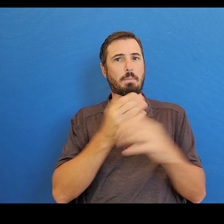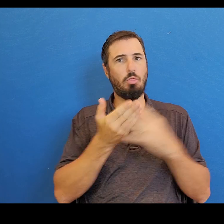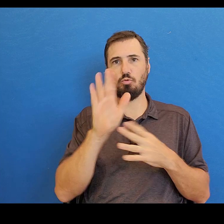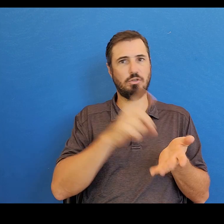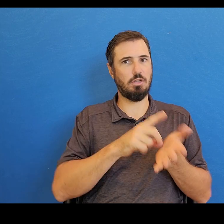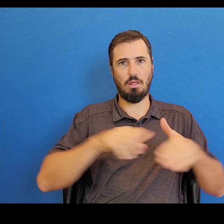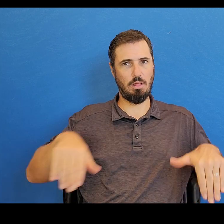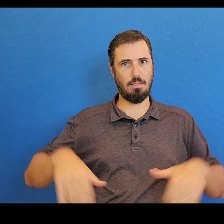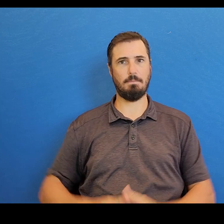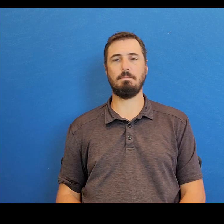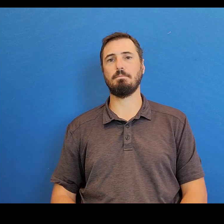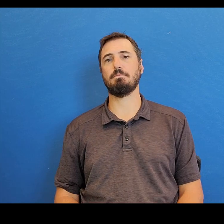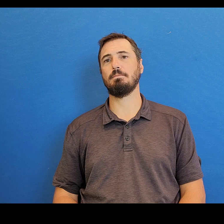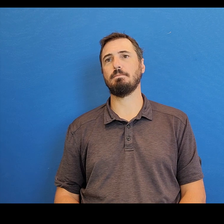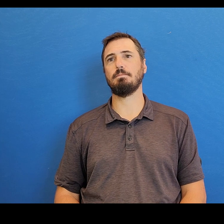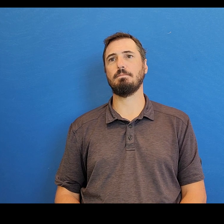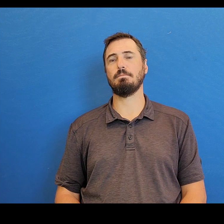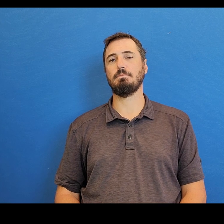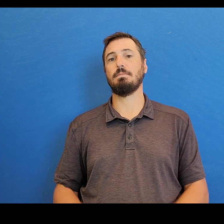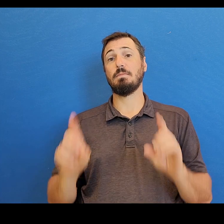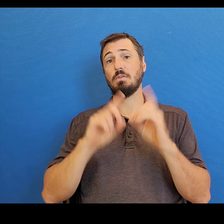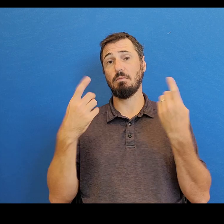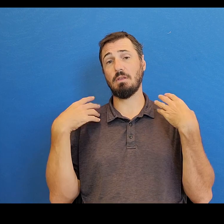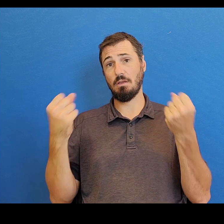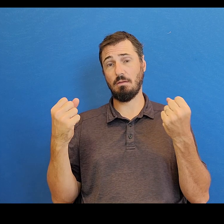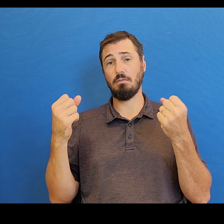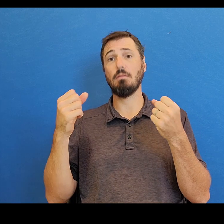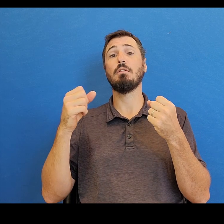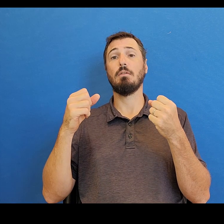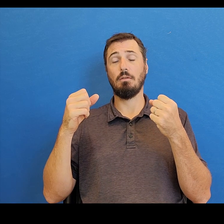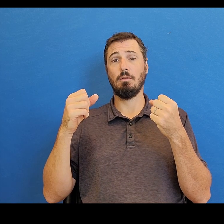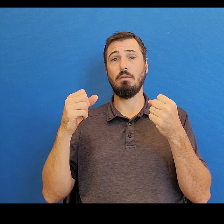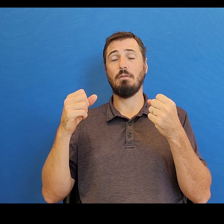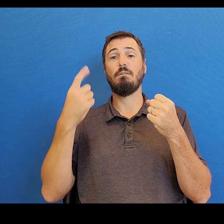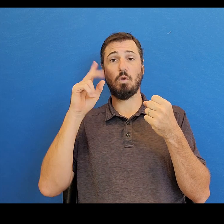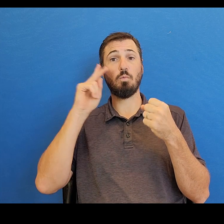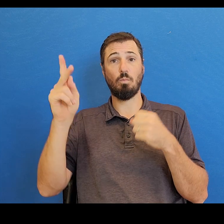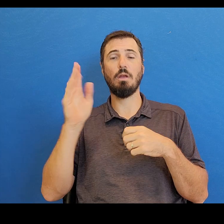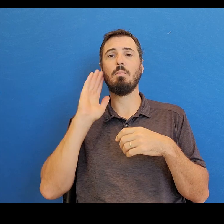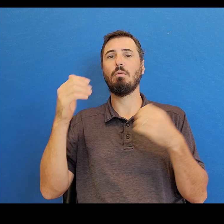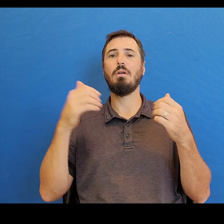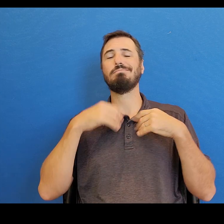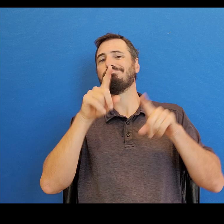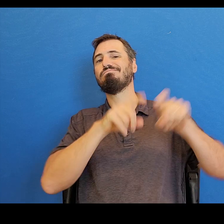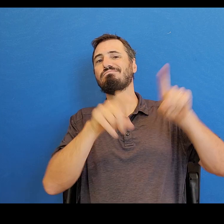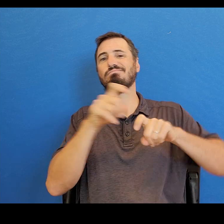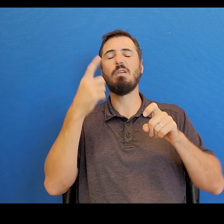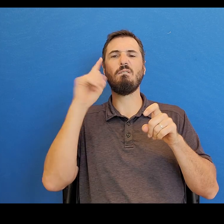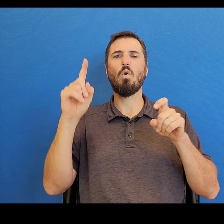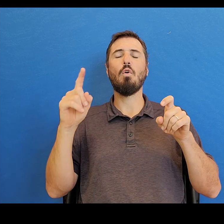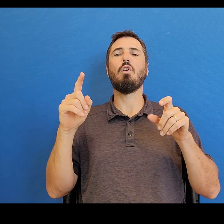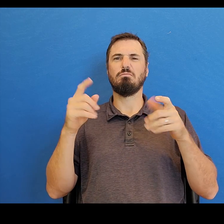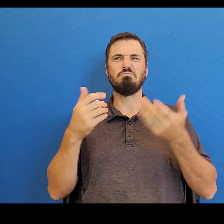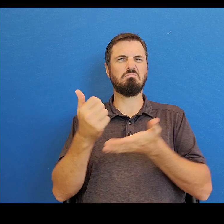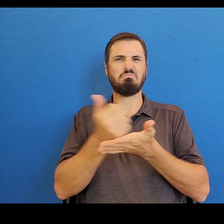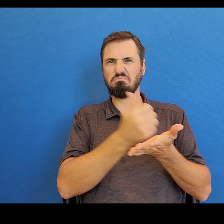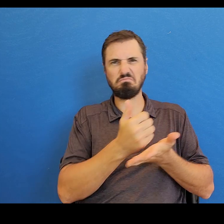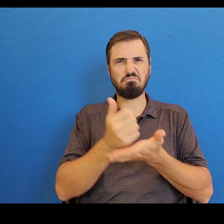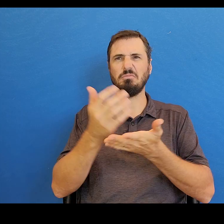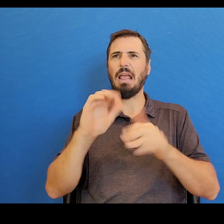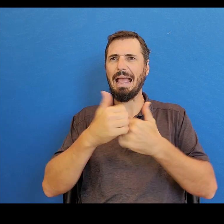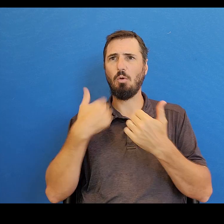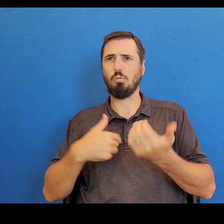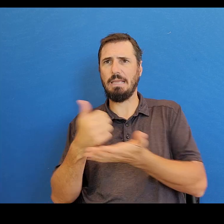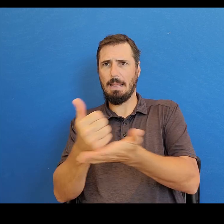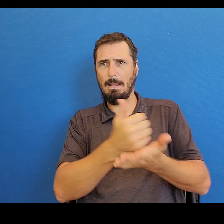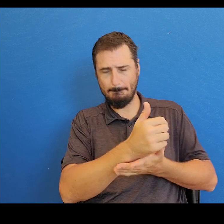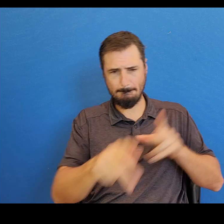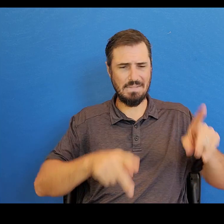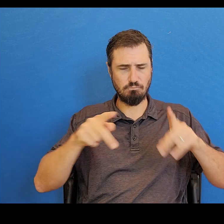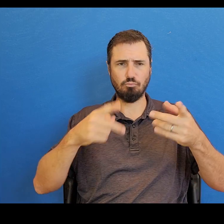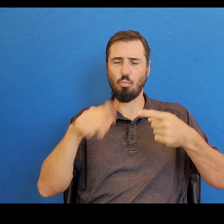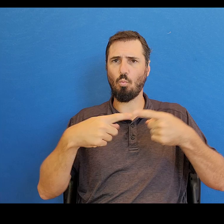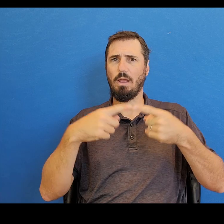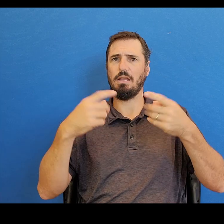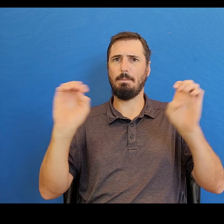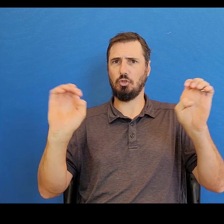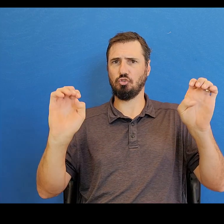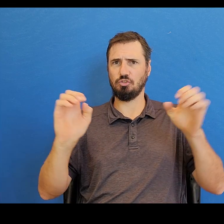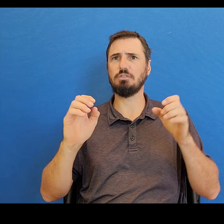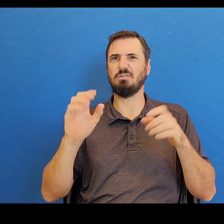The Department of Health’s Kaua‘i District Health Office is conducting a Community Assessment for Public Health Emergency Response, also known as CASPER. This survey will assess the